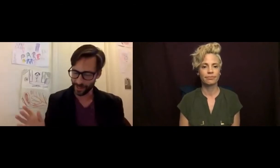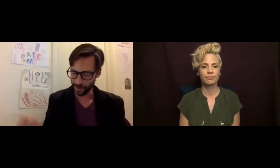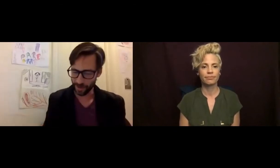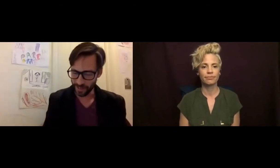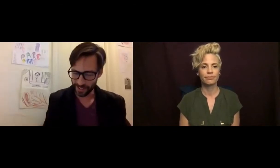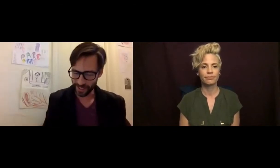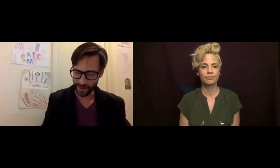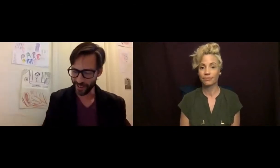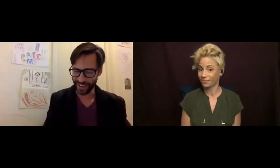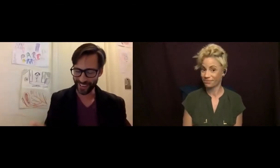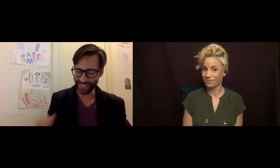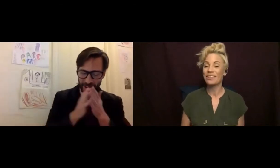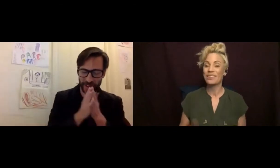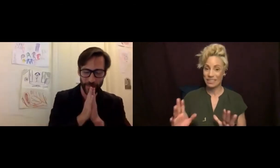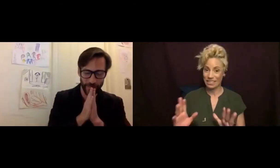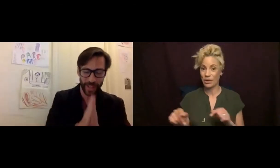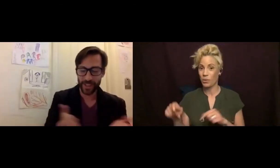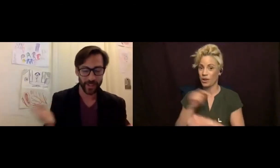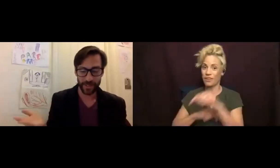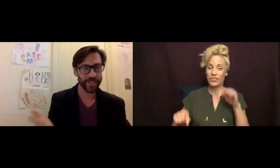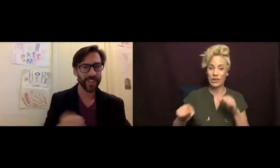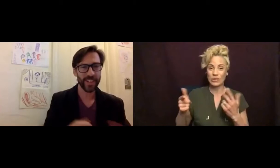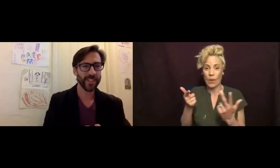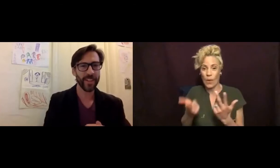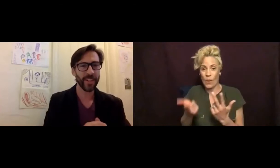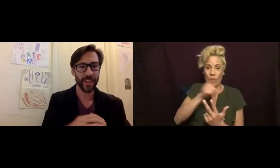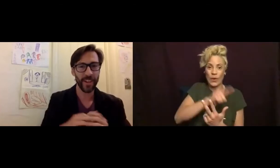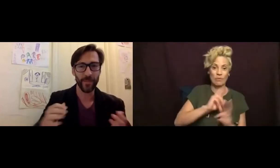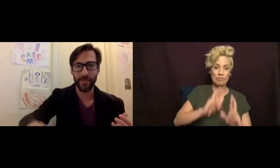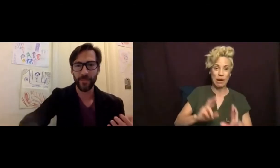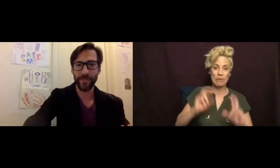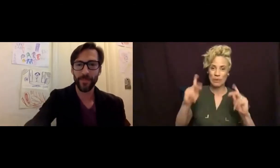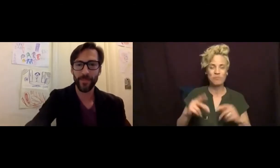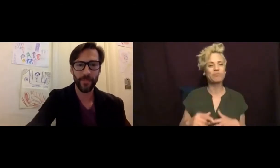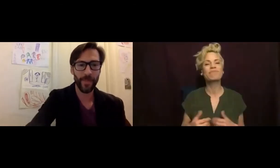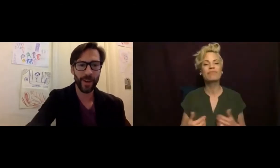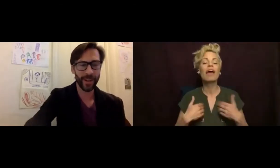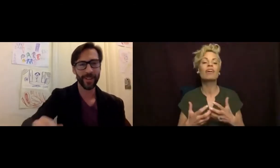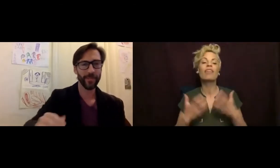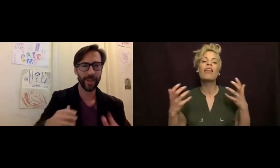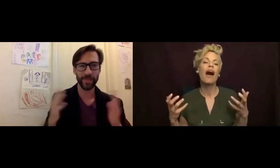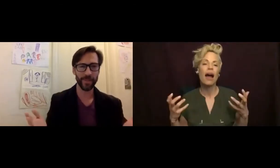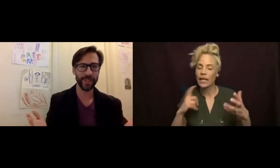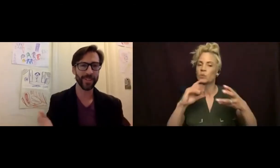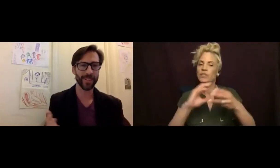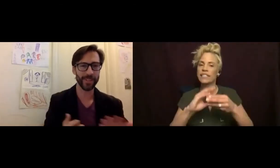So, we're reversing the order now. So, there's a lot to say. My response to this,